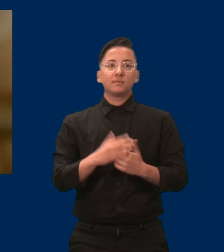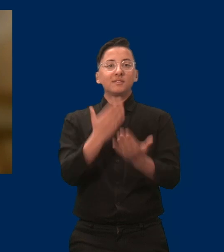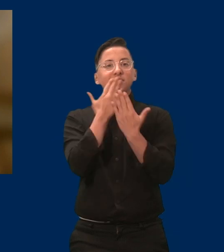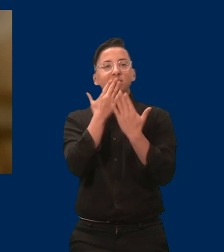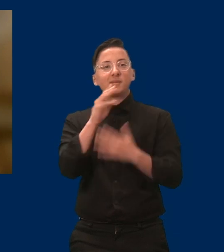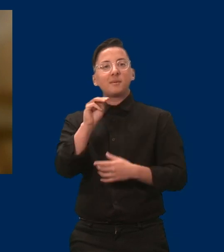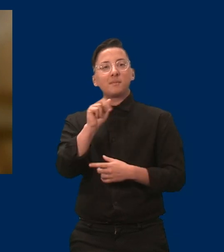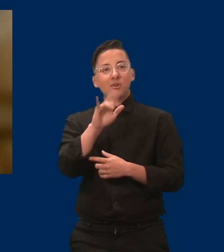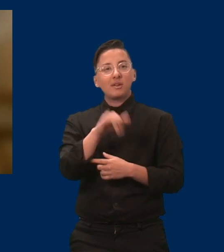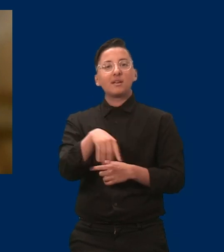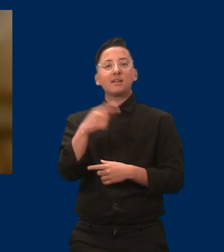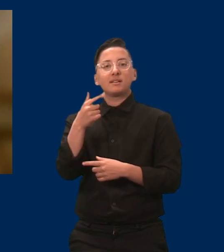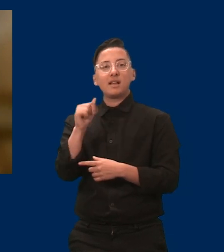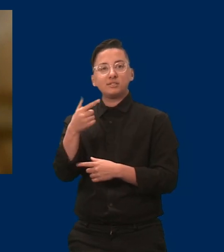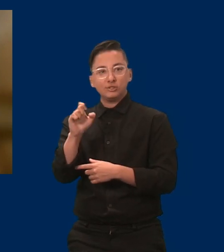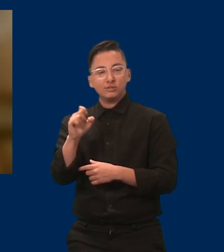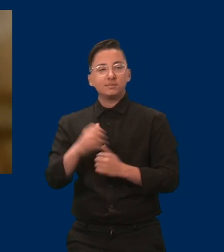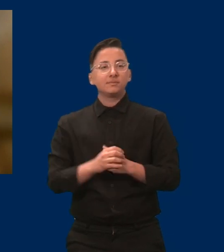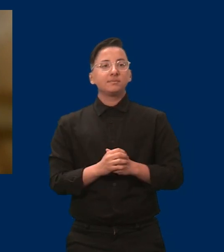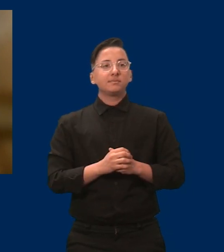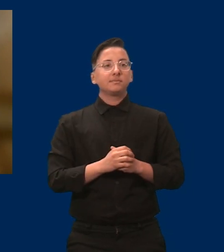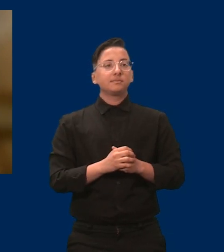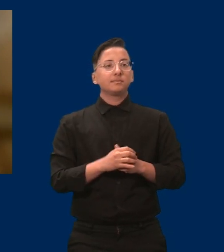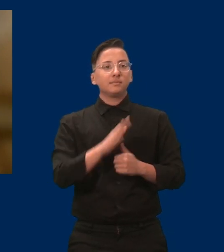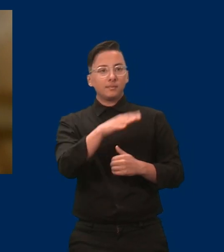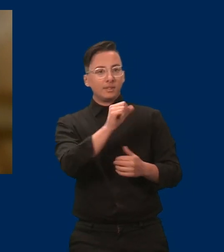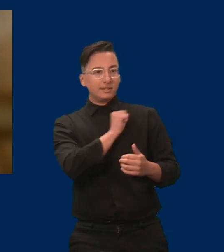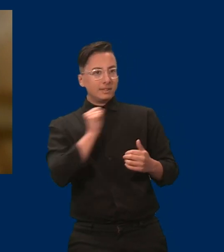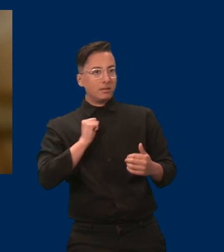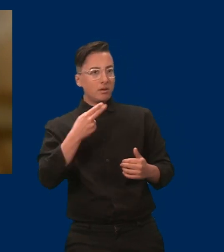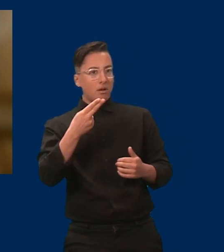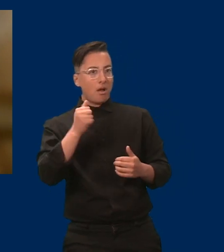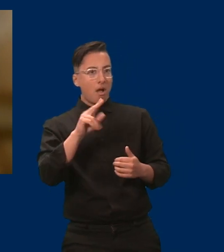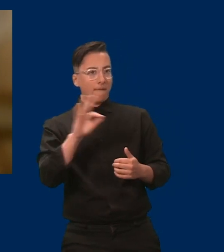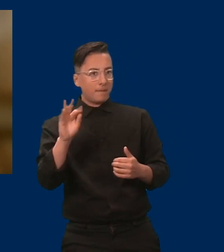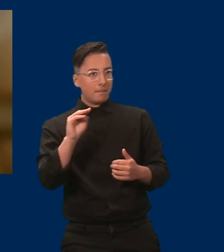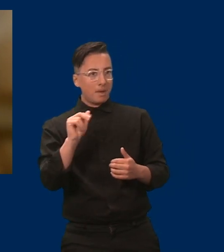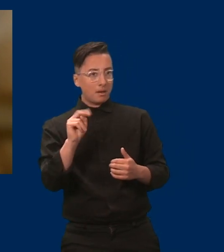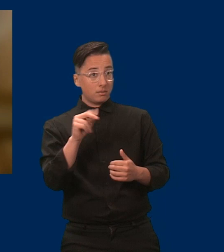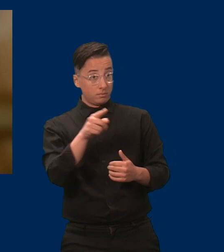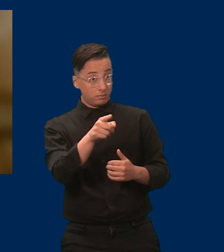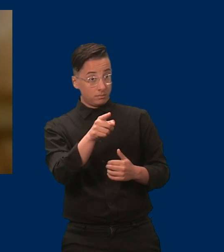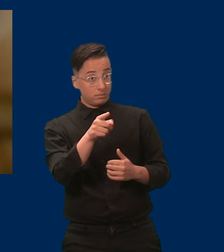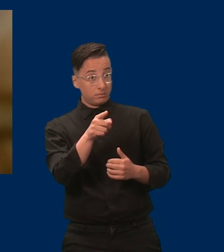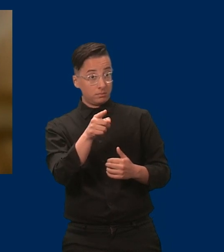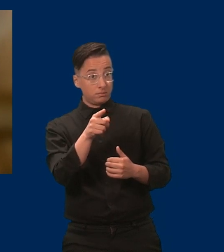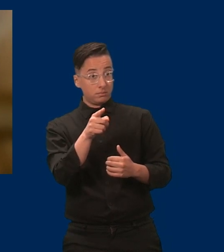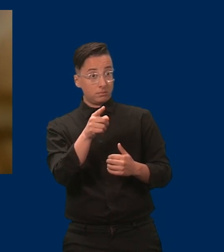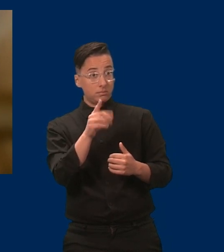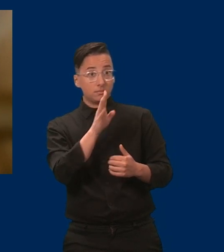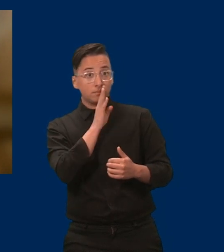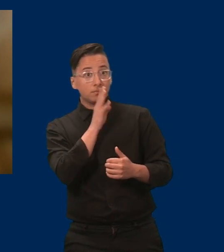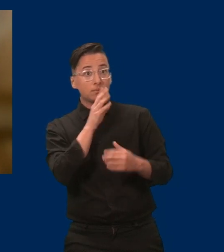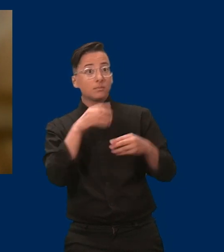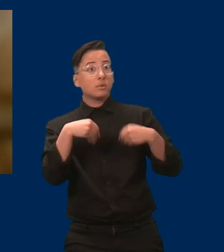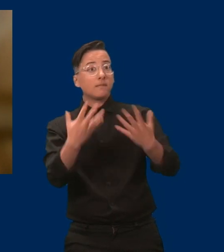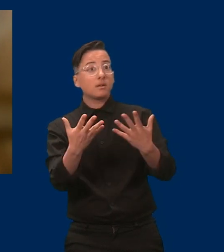Senator Hoffman, when you address the audience, please provide an audio description of yourself. And to get us started, Mary, you want to go ahead?